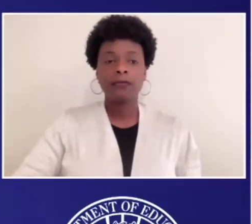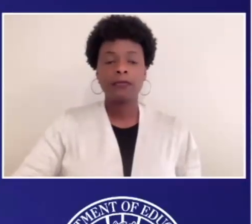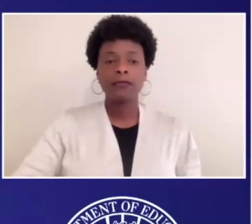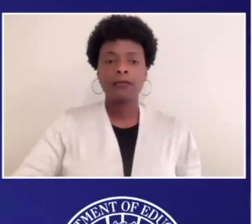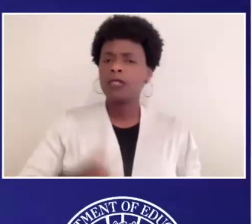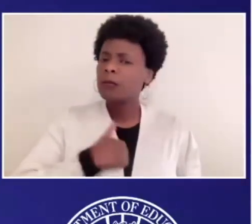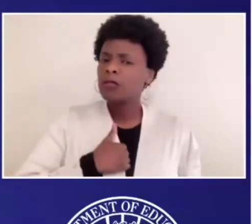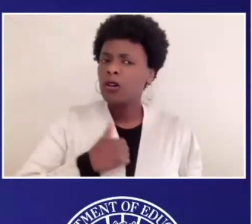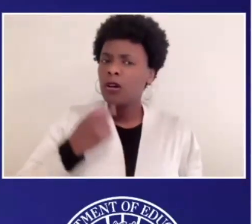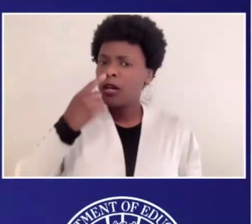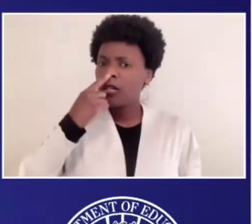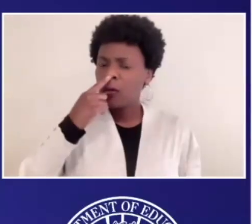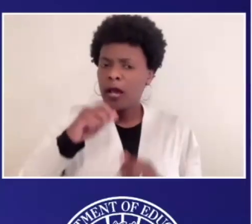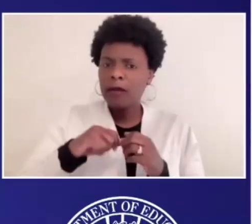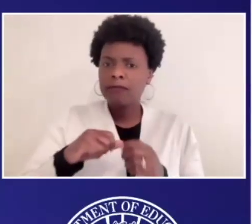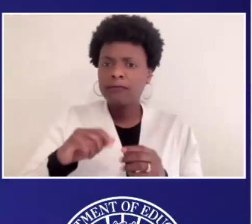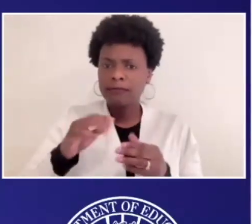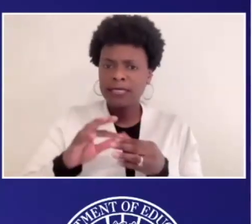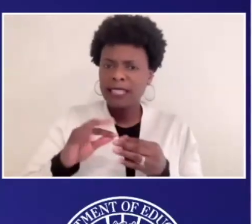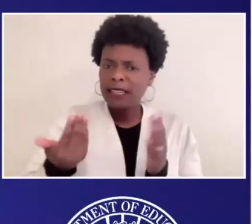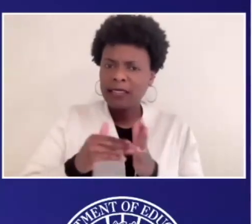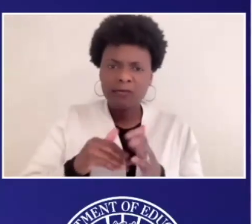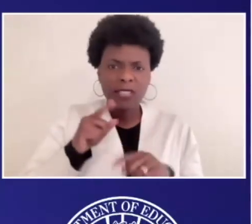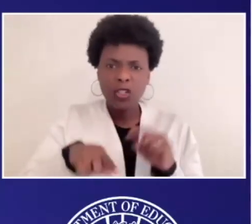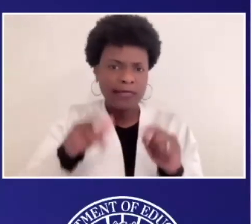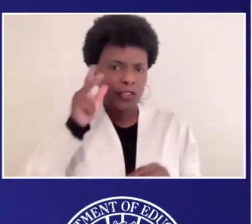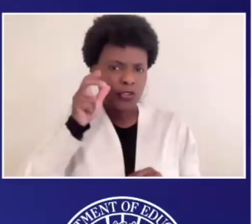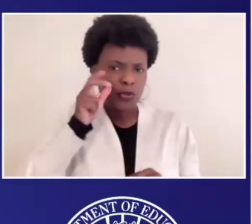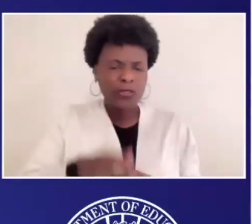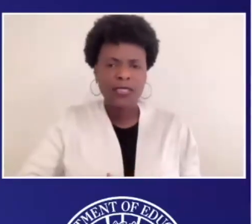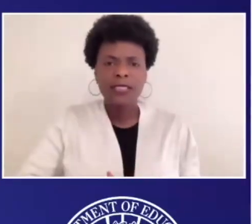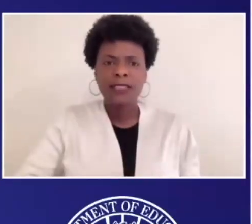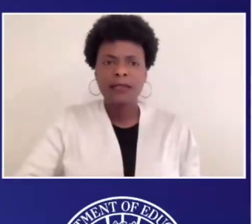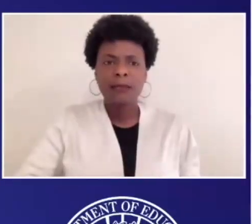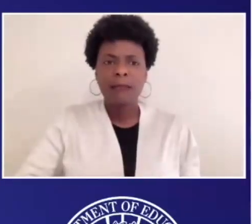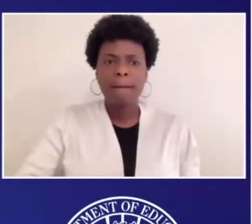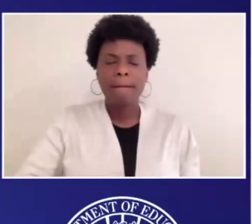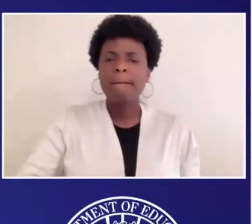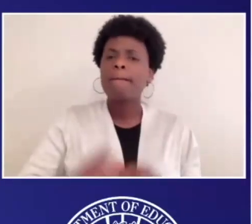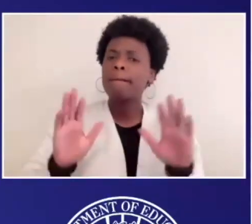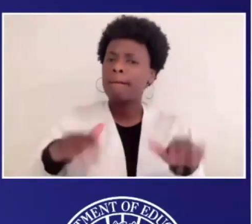I'm sorry, could you get closer to the mic and say that again? I really could not hear what you said. I'm sorry. No, no. It's okay.